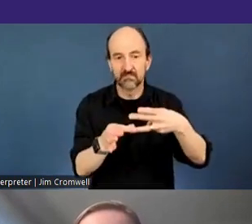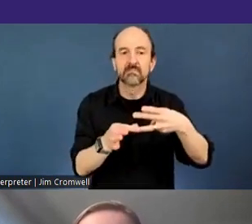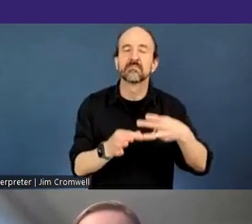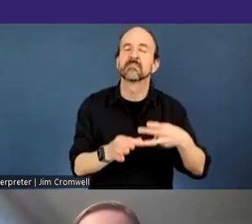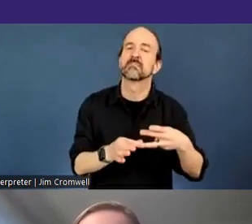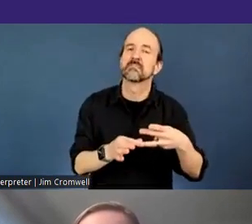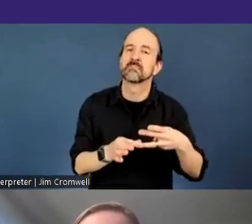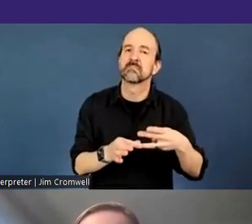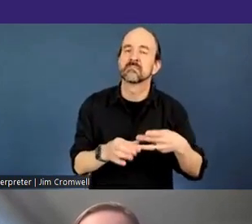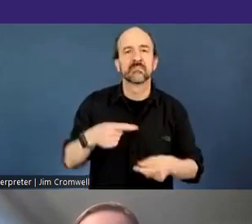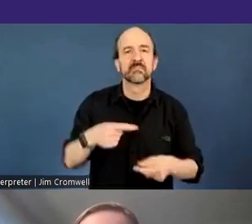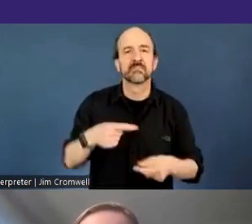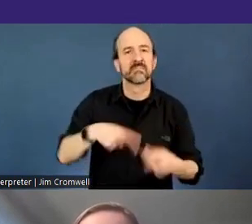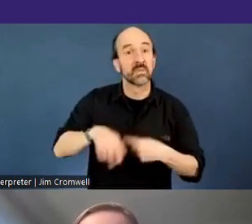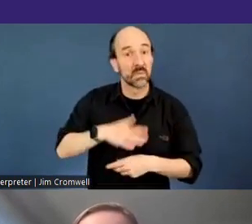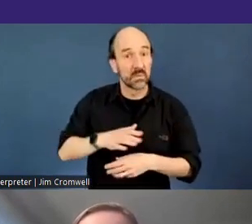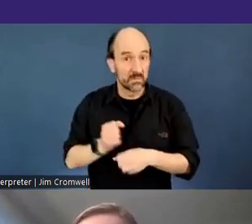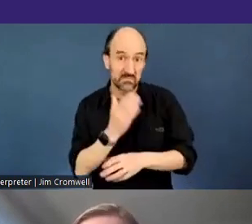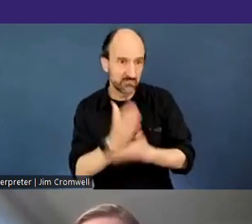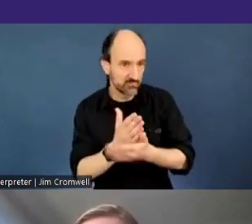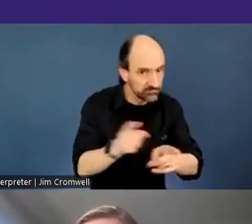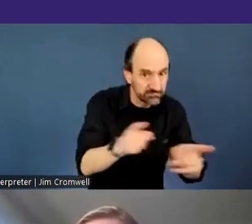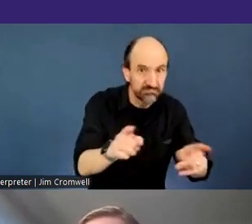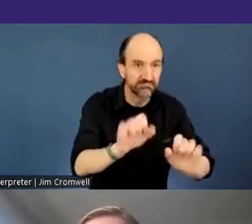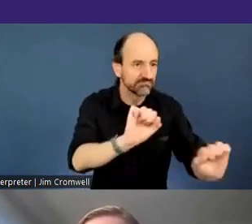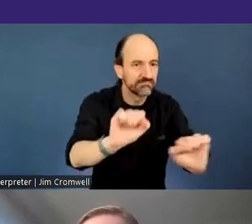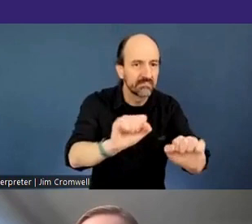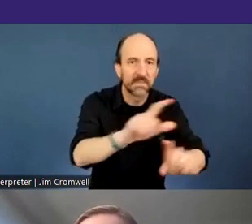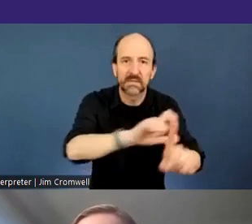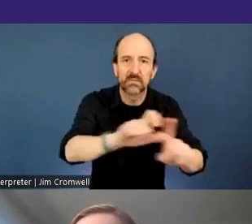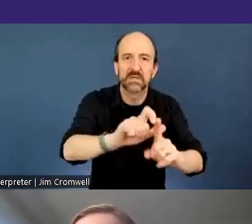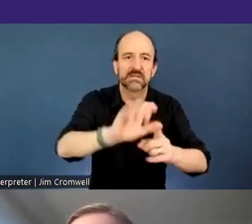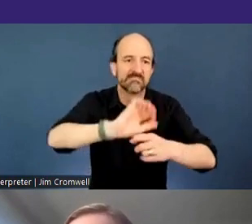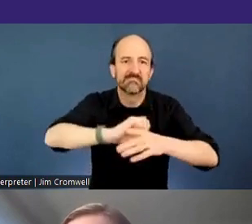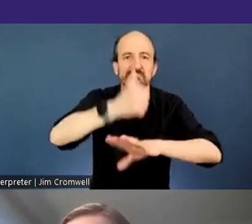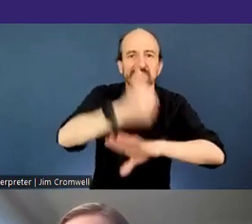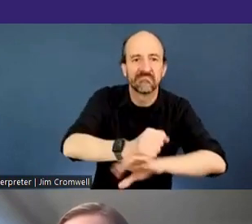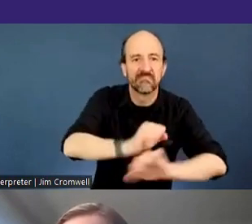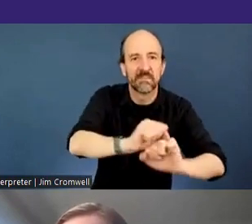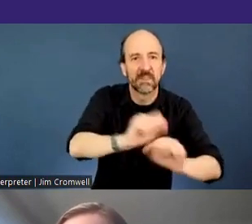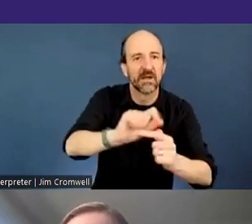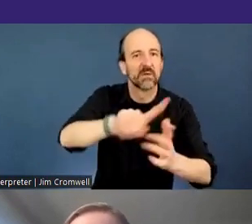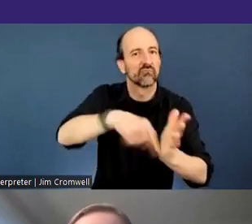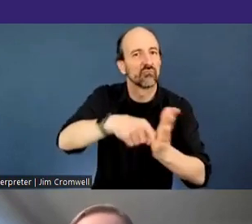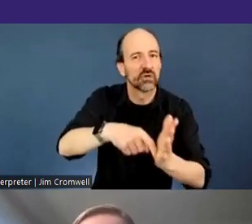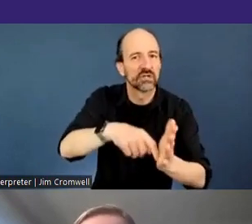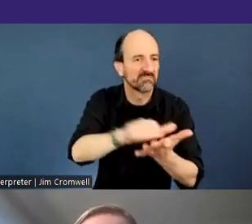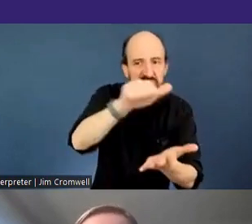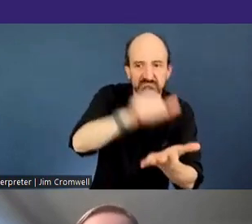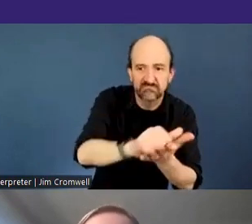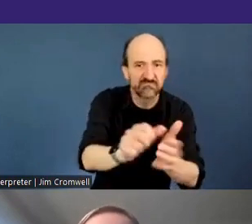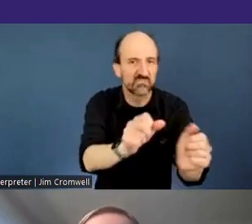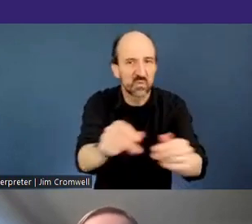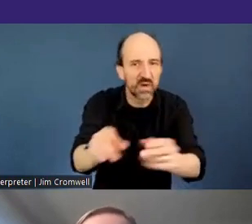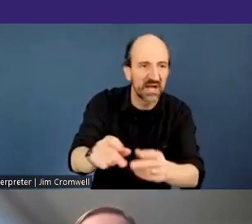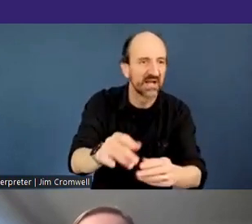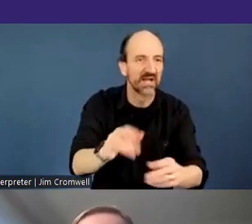the communities implement those projects whether they are focused on water or youth development at for that groups